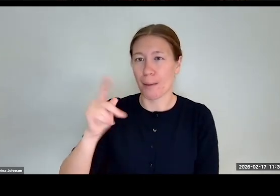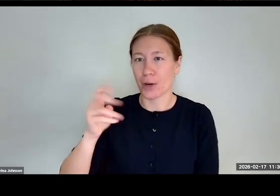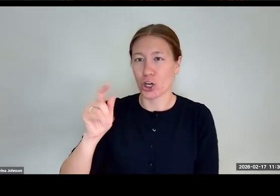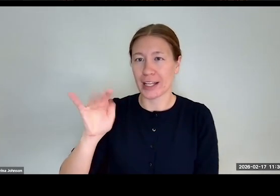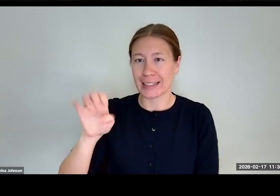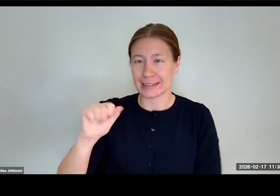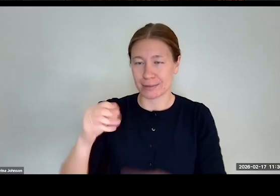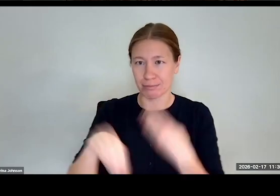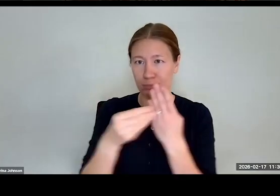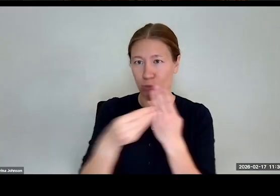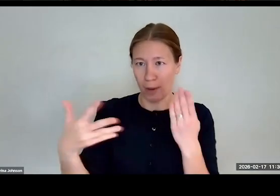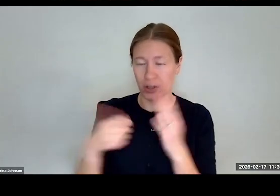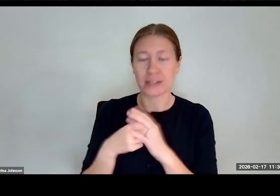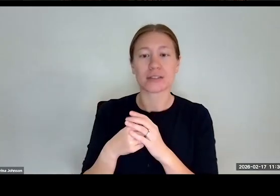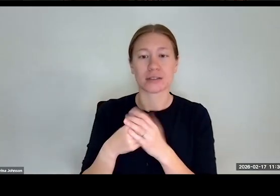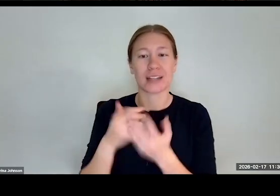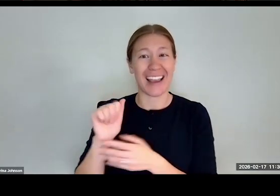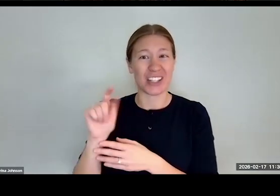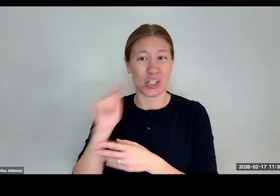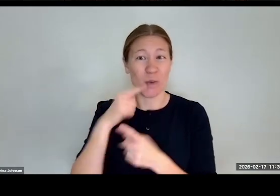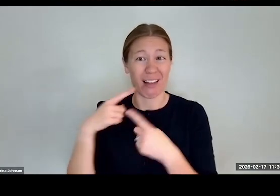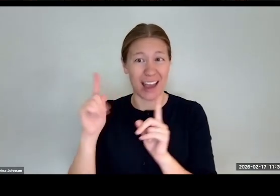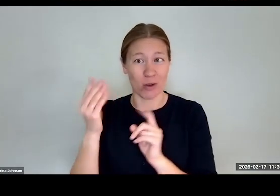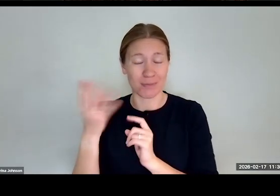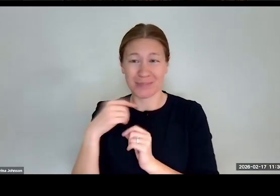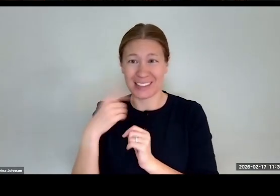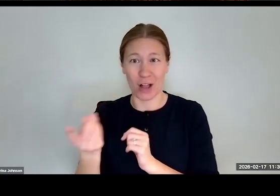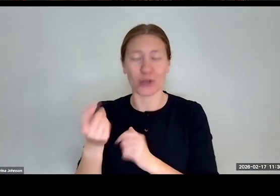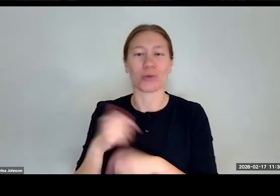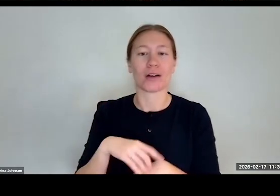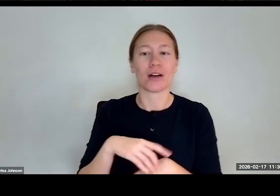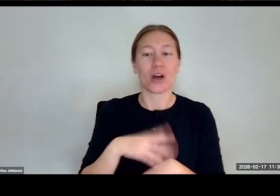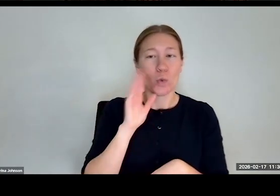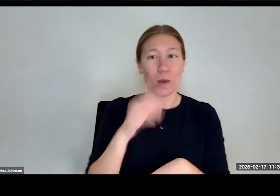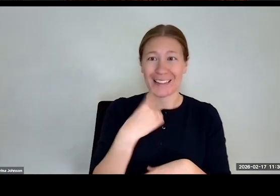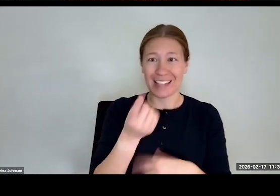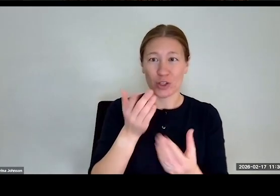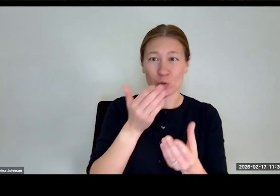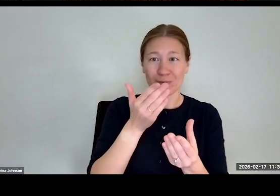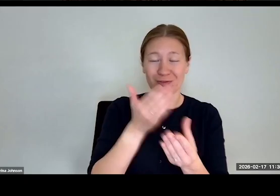between windows on a computer. So instead of reading out the file name for your file, it will read out the title associated with that file,